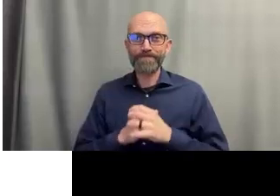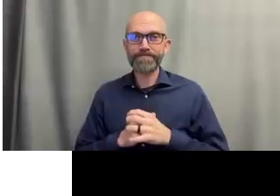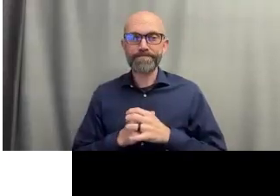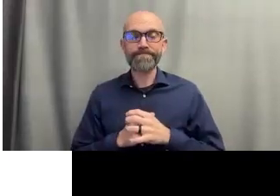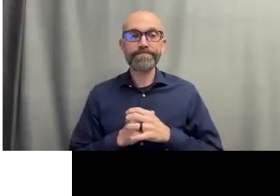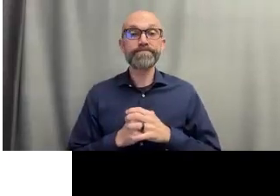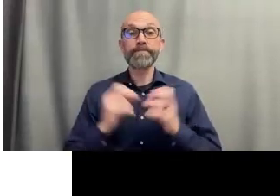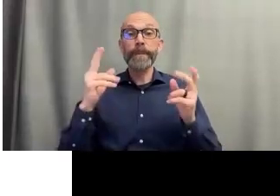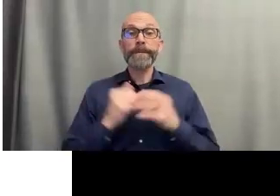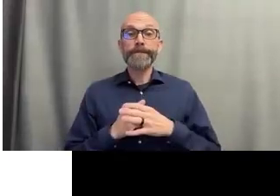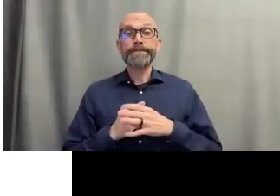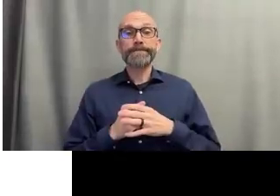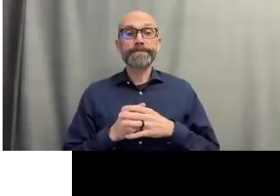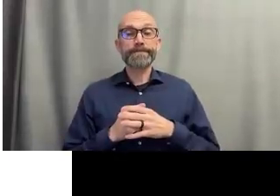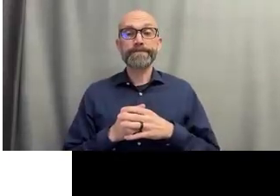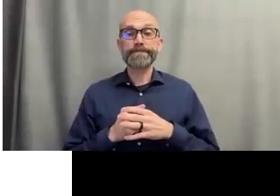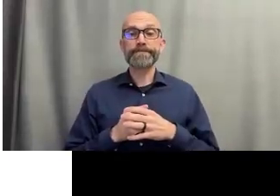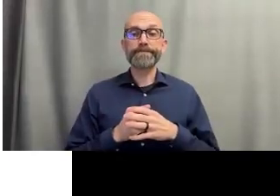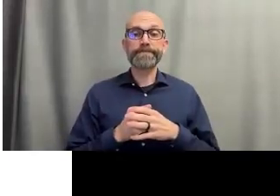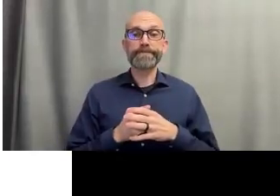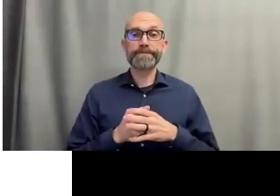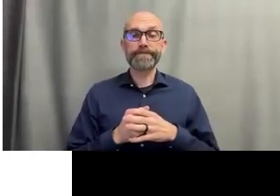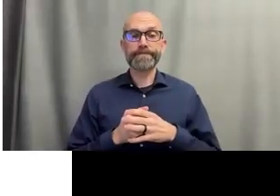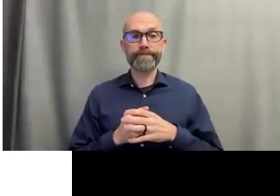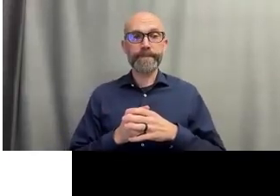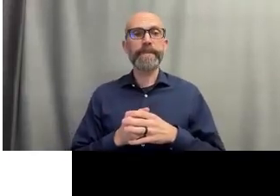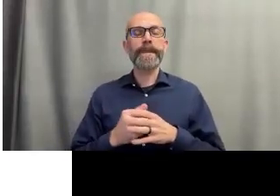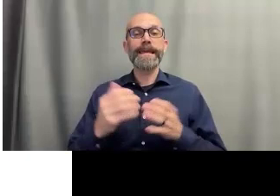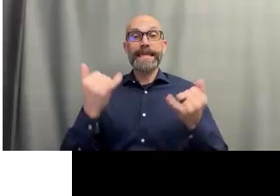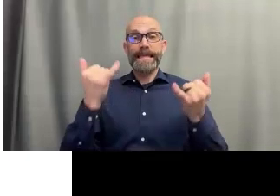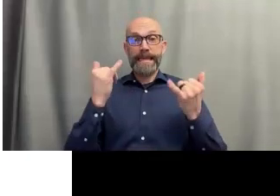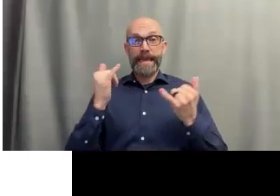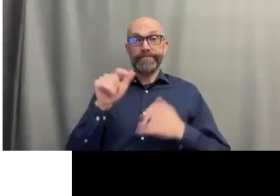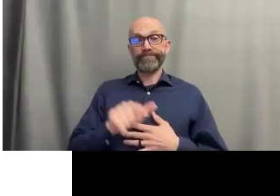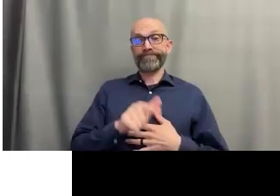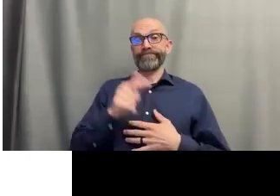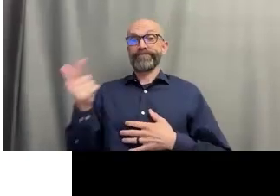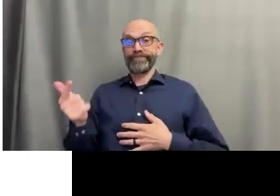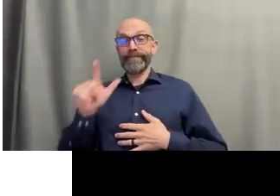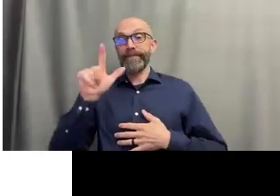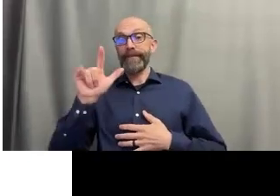I am going to, hand off to Linda now.